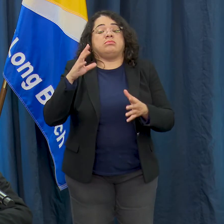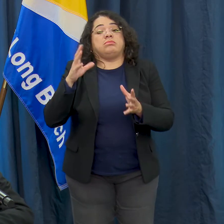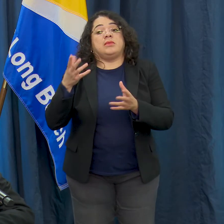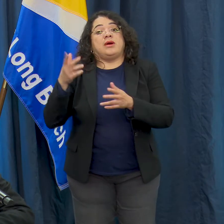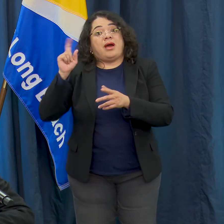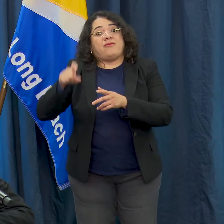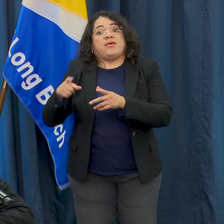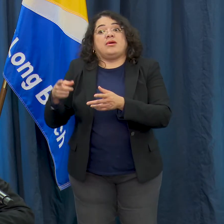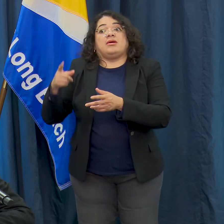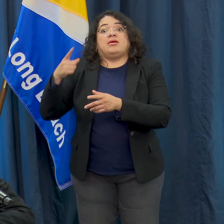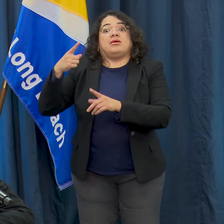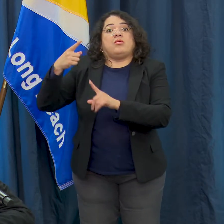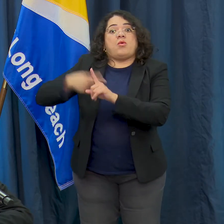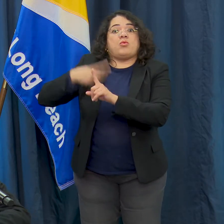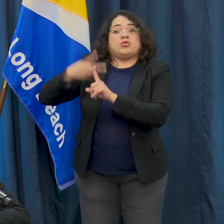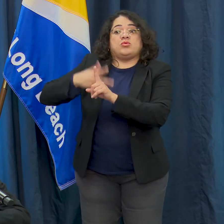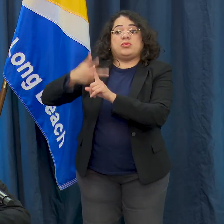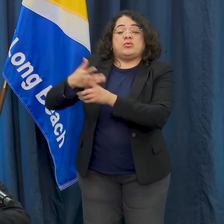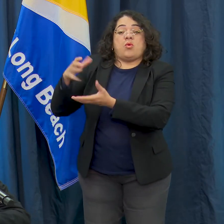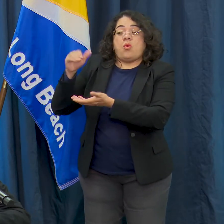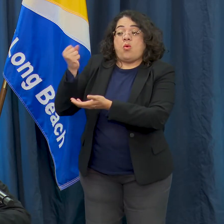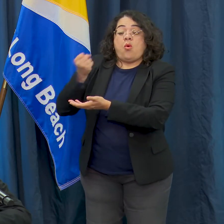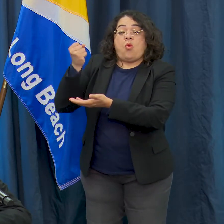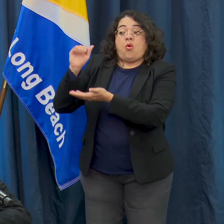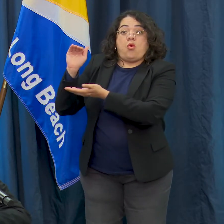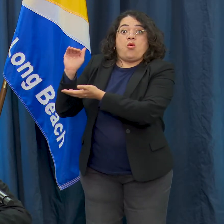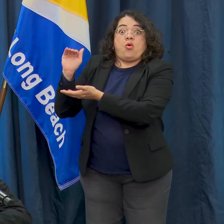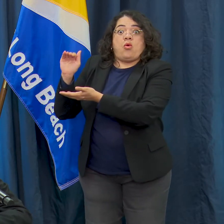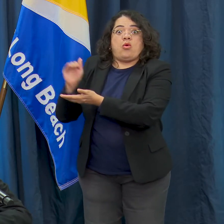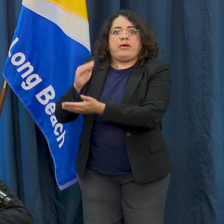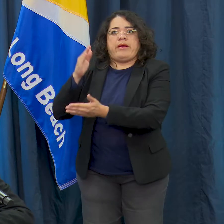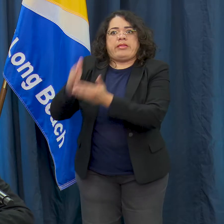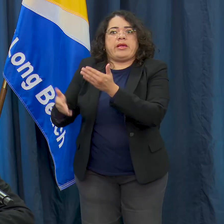be problematic so the city is working on this issue obviously we're